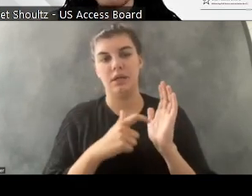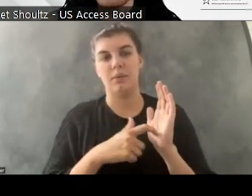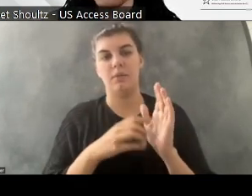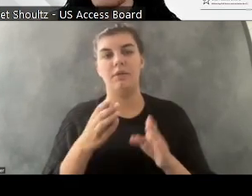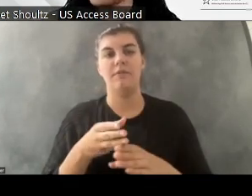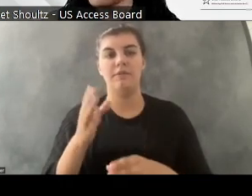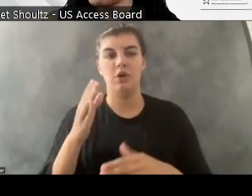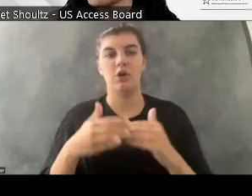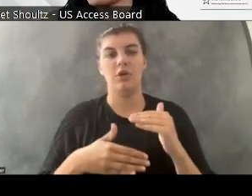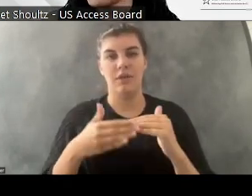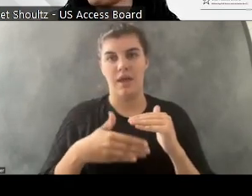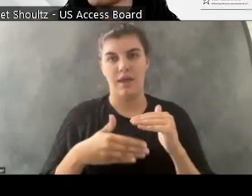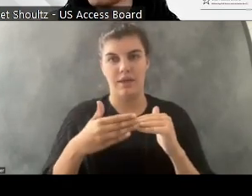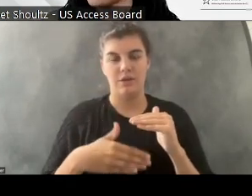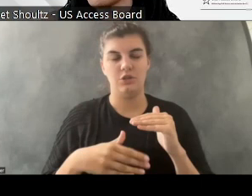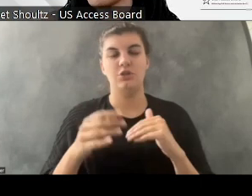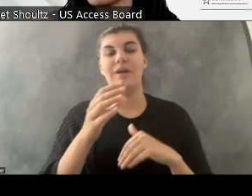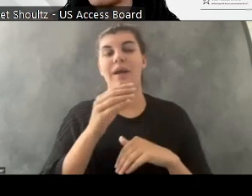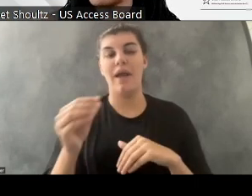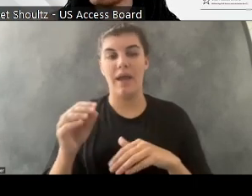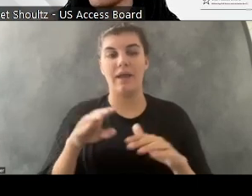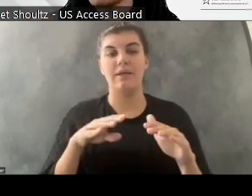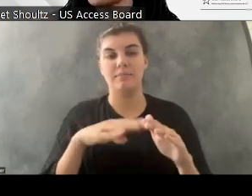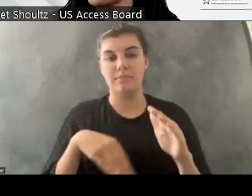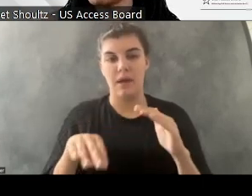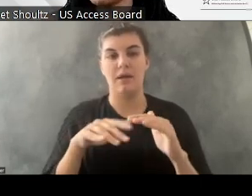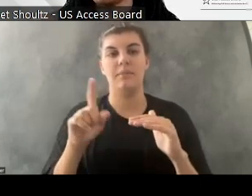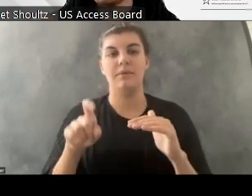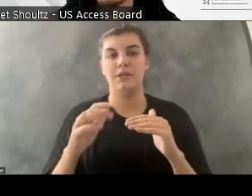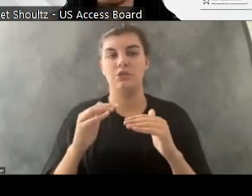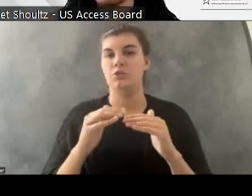vertical Edge treatment must be provided and the bottom edge must be no more than